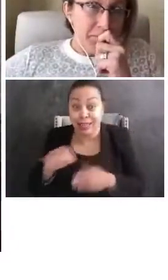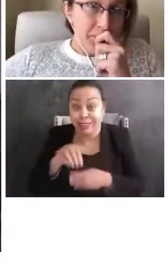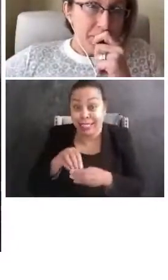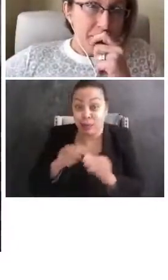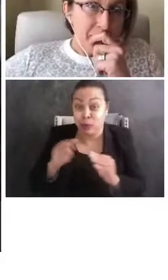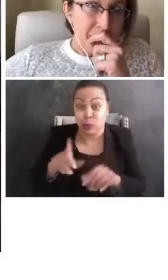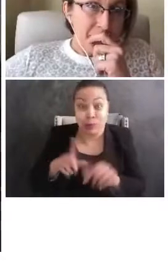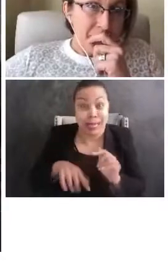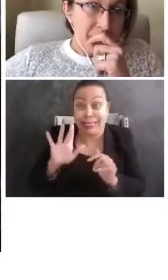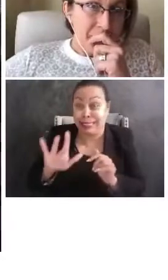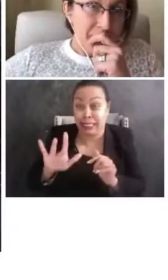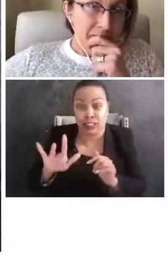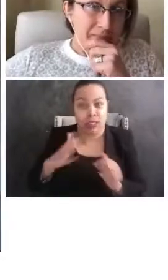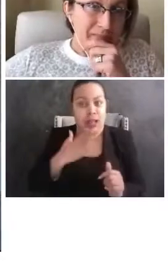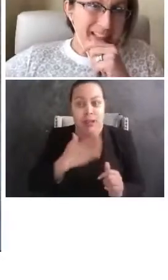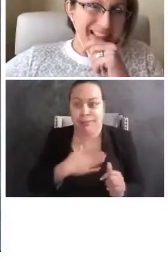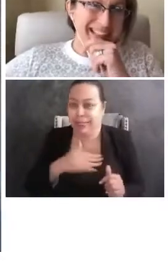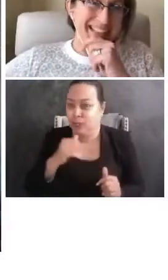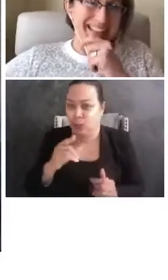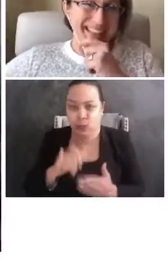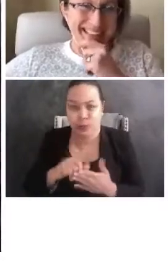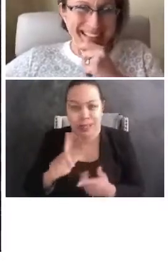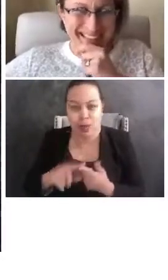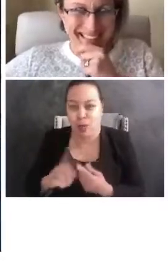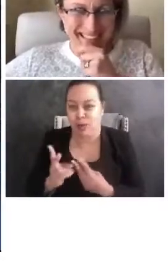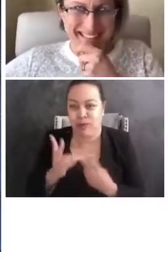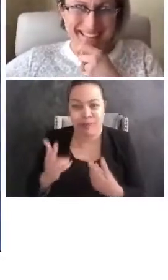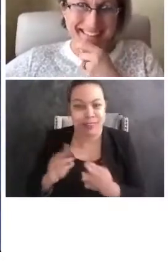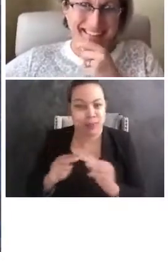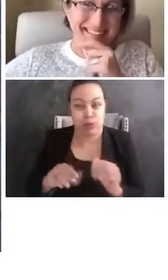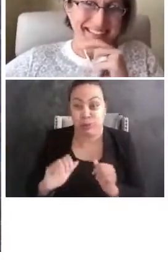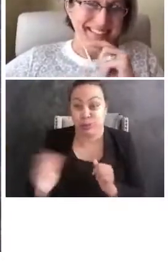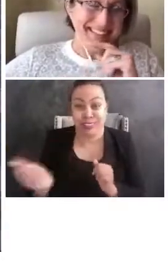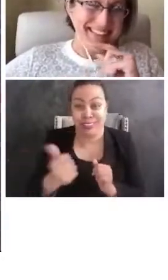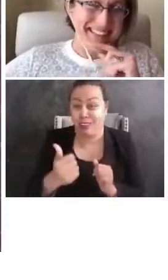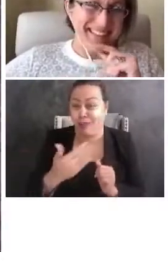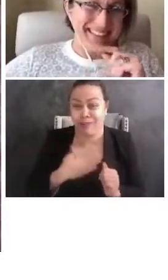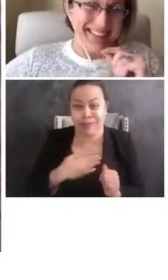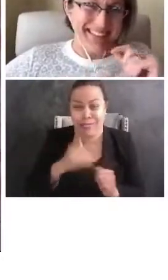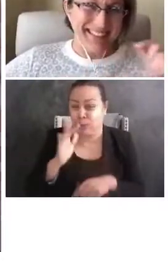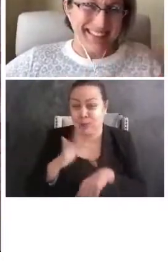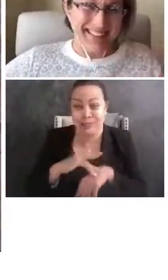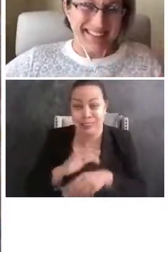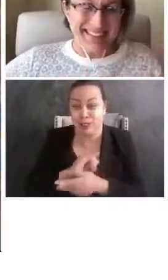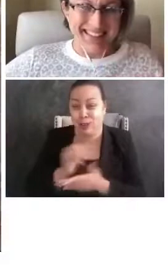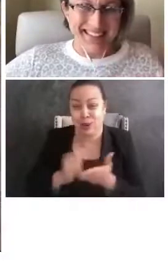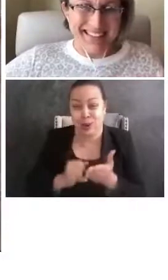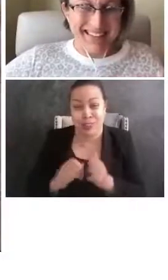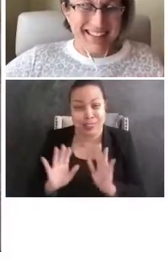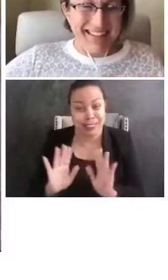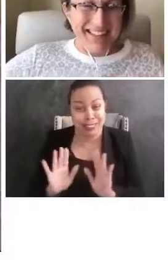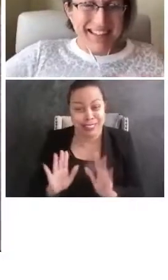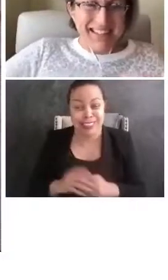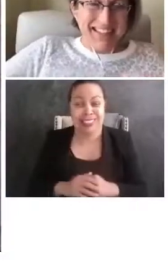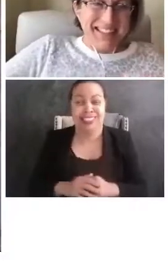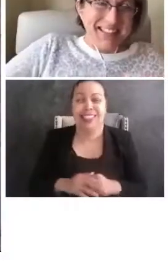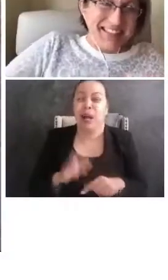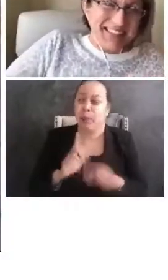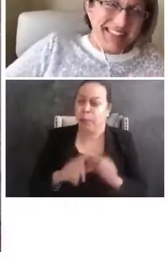Please never do what I'm doing when you go to a museum. Never touch the art.